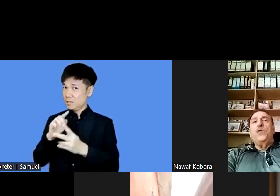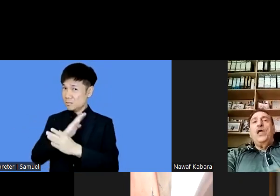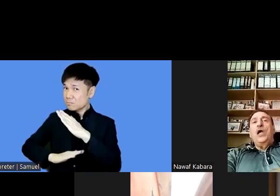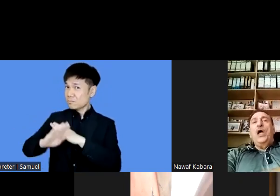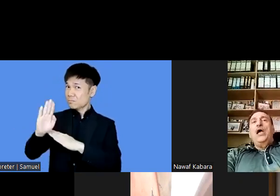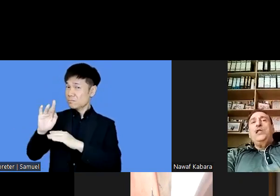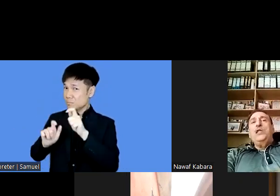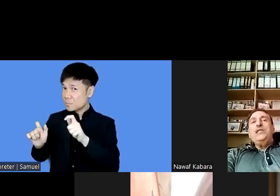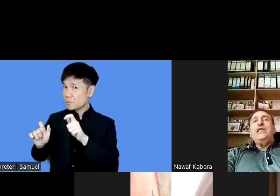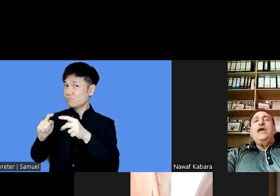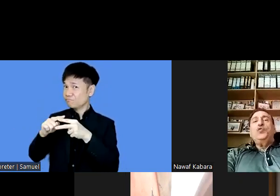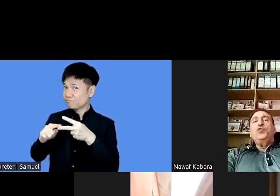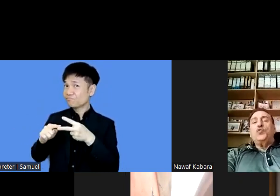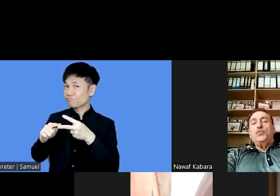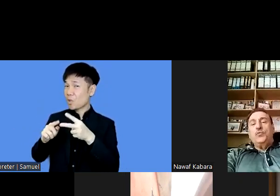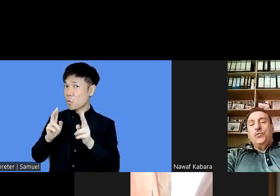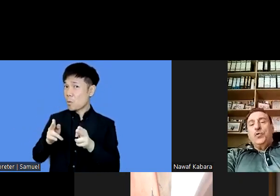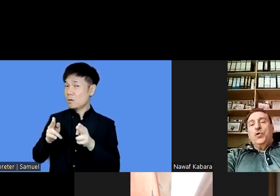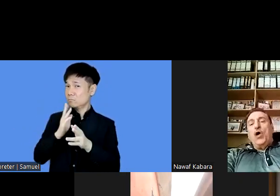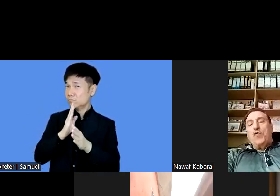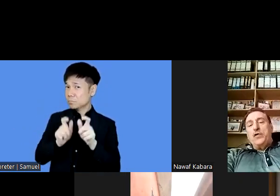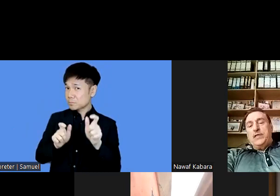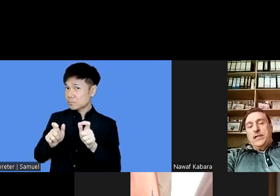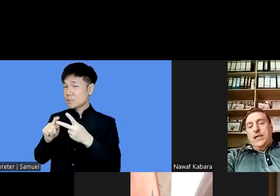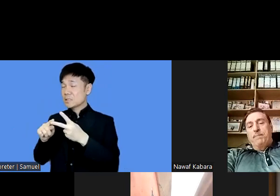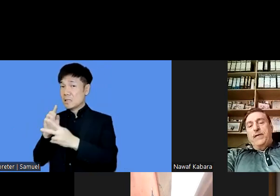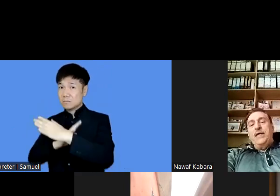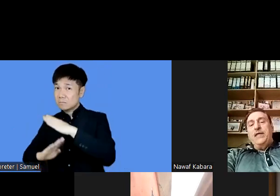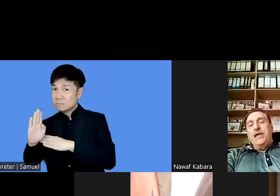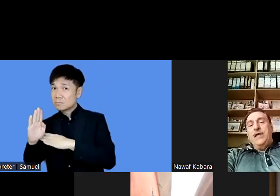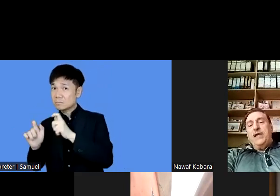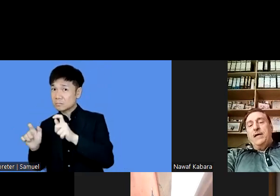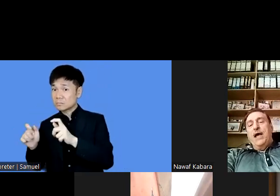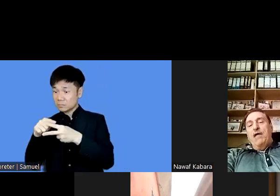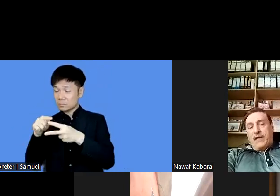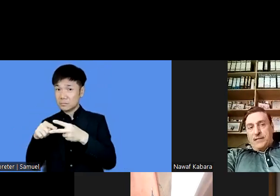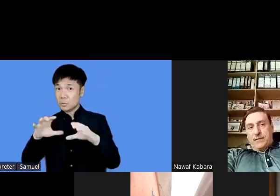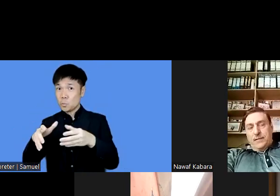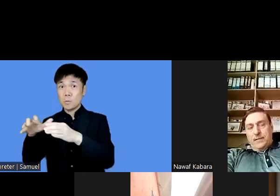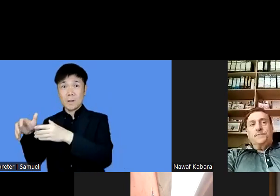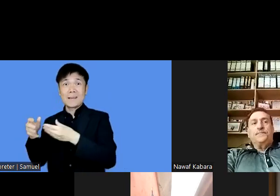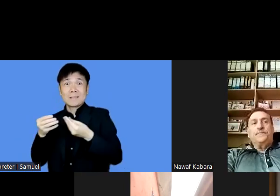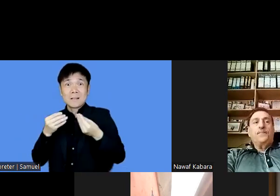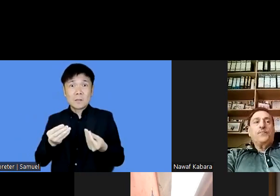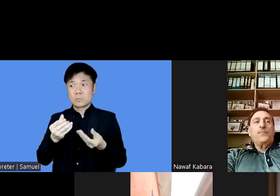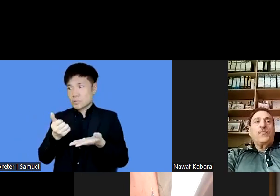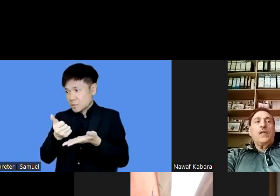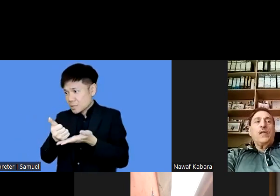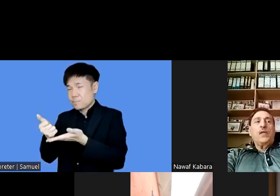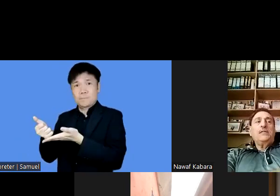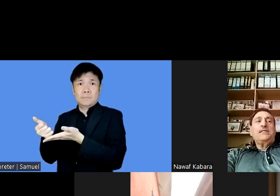and what they have to do to avoid being affected.